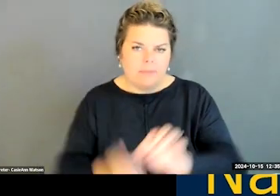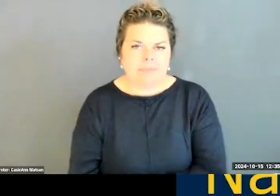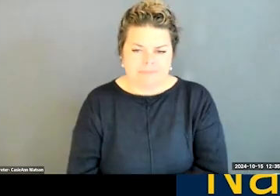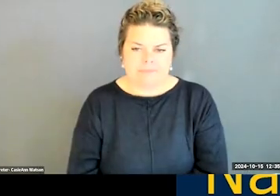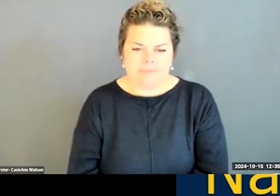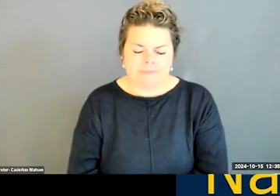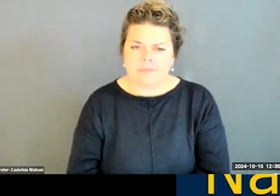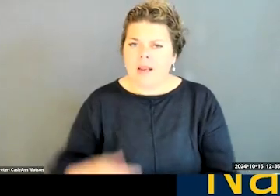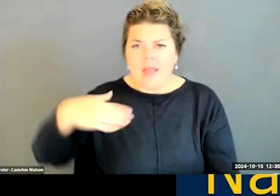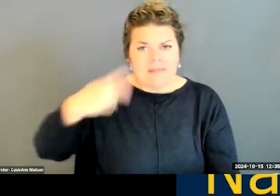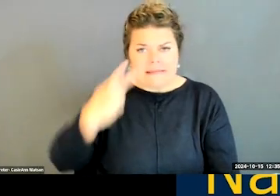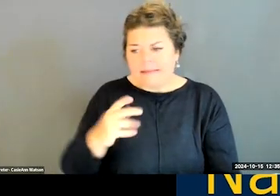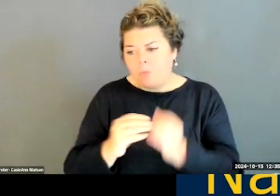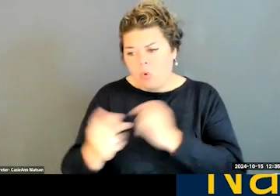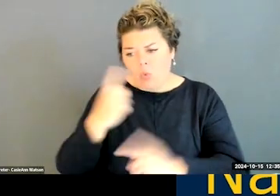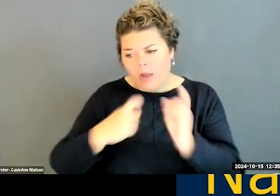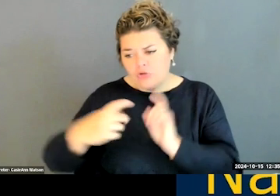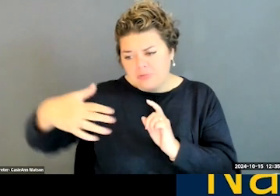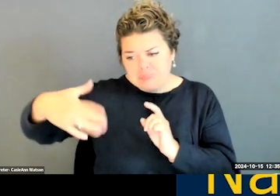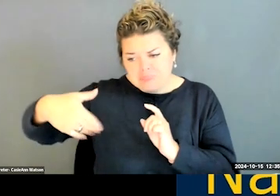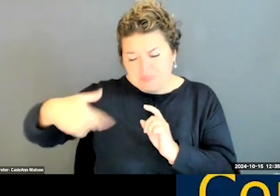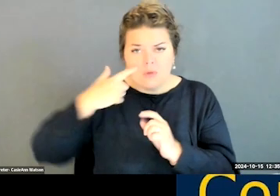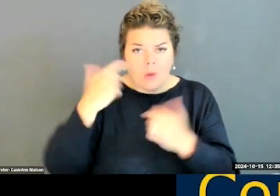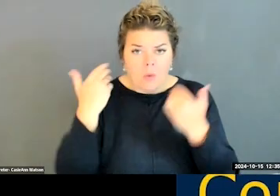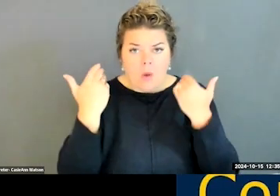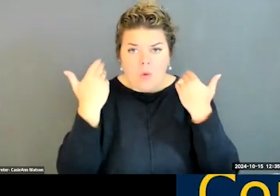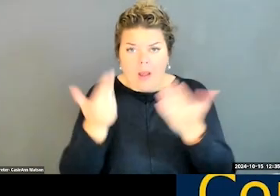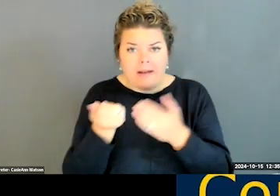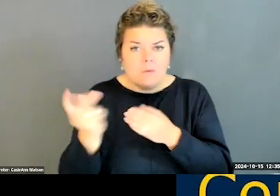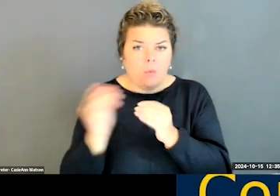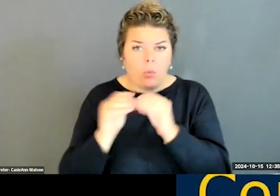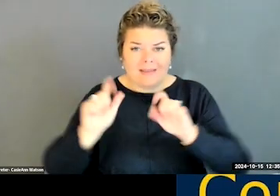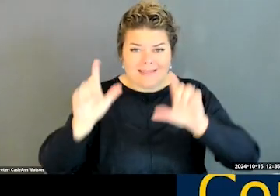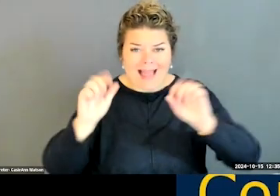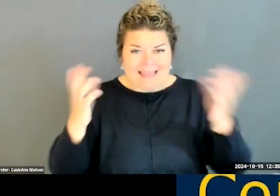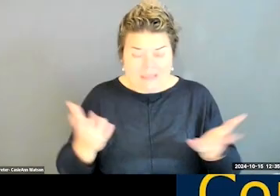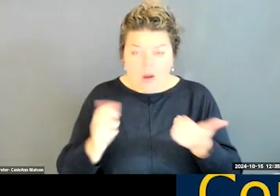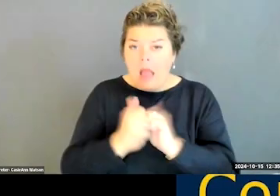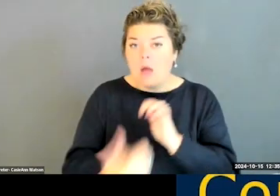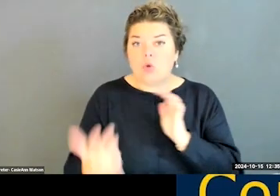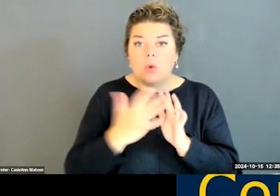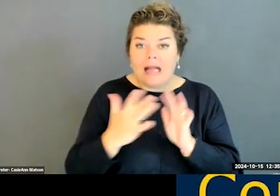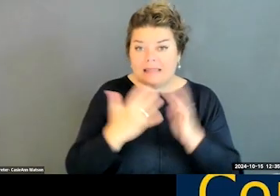Okay, I haven't seen any more questions come in yet, so just going to go over a couple more slides here of how you contact us.